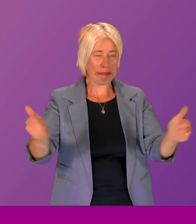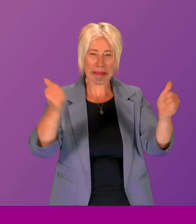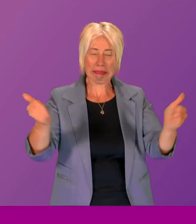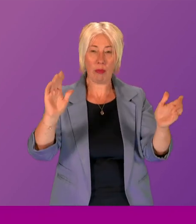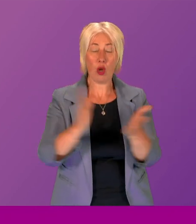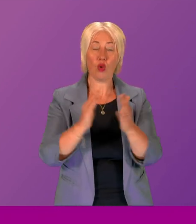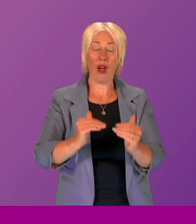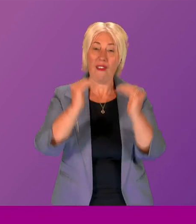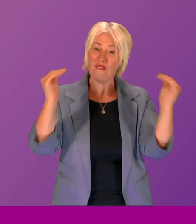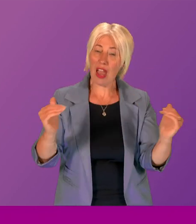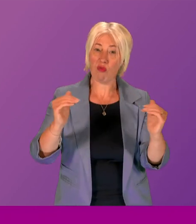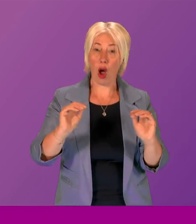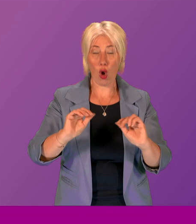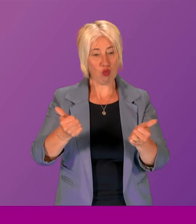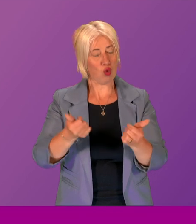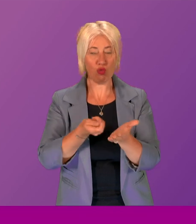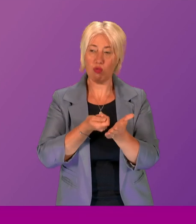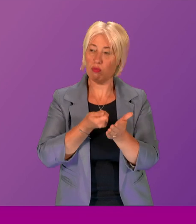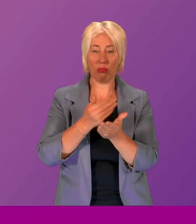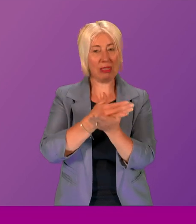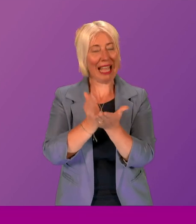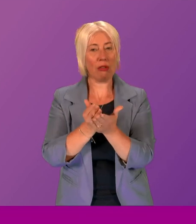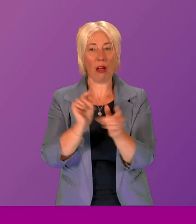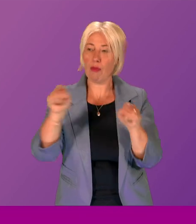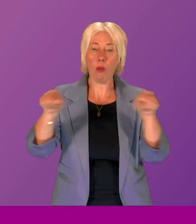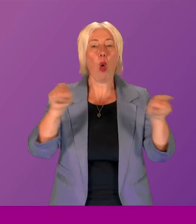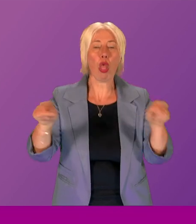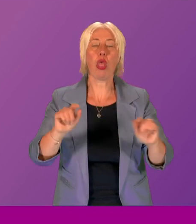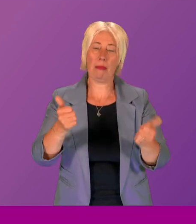well-regulated rented sector is good for both tenants and responsible landlords.